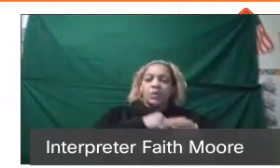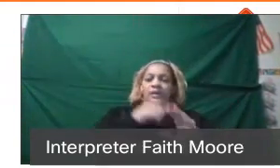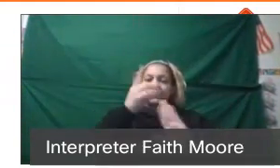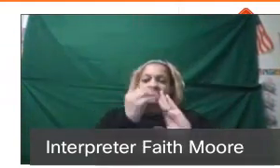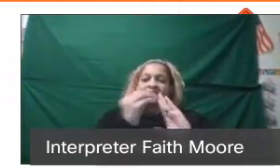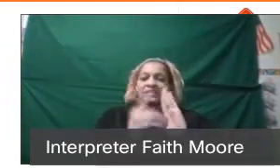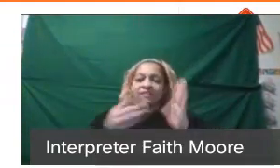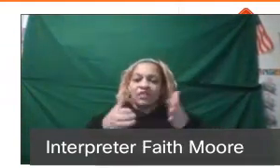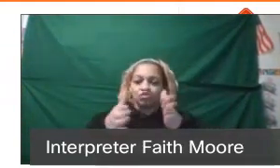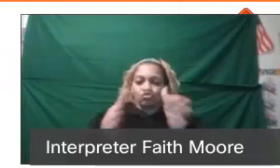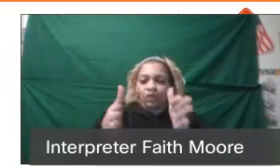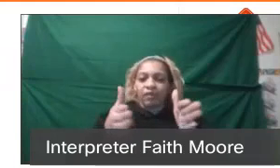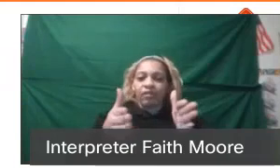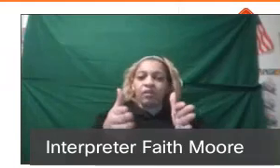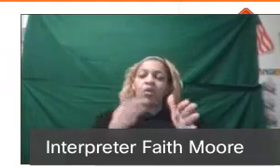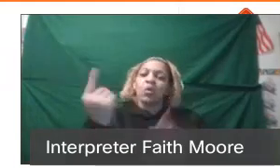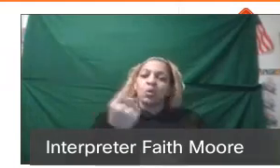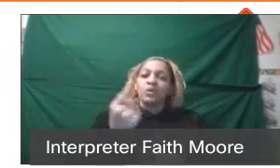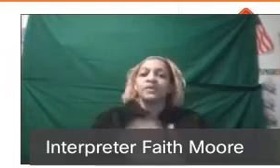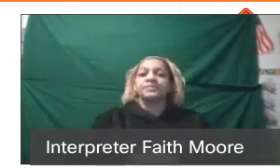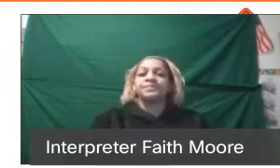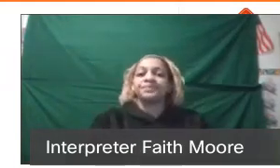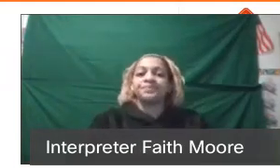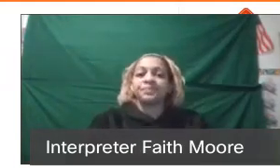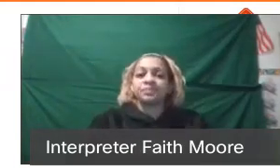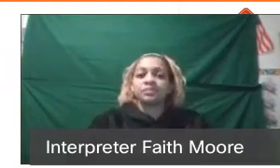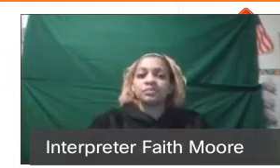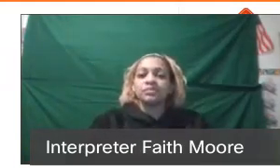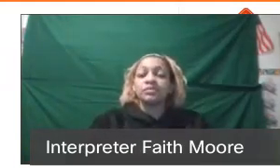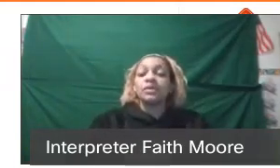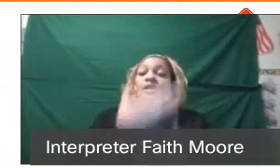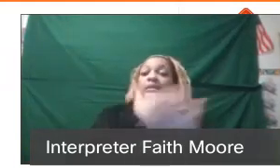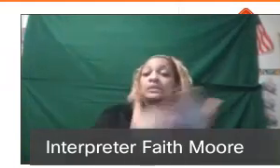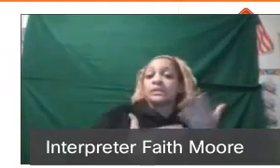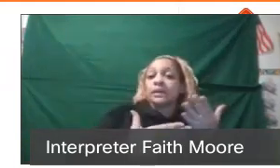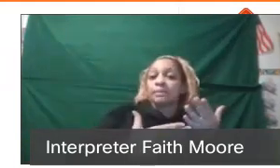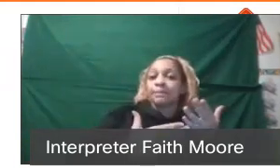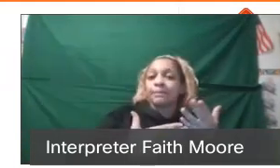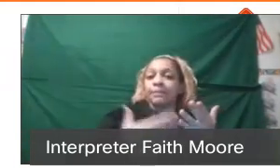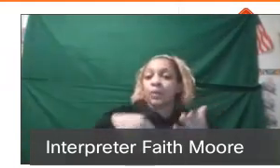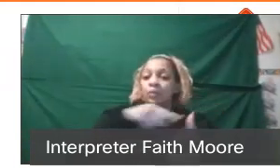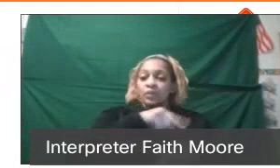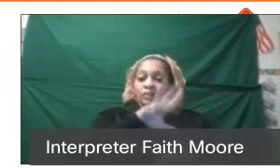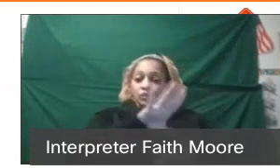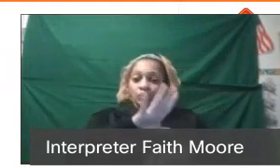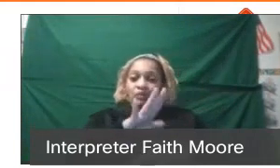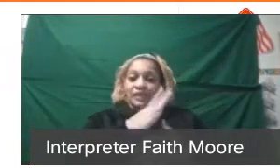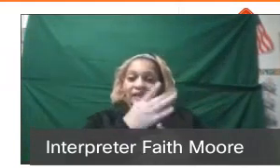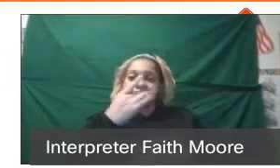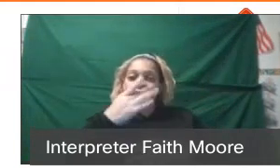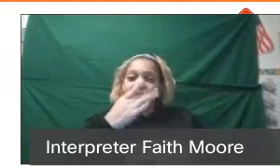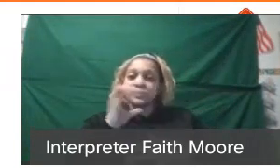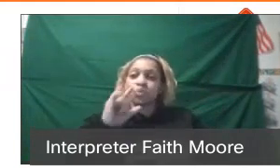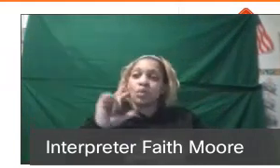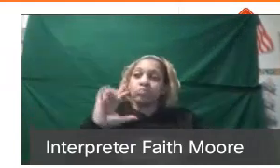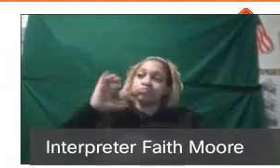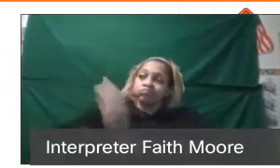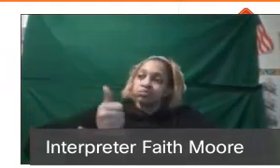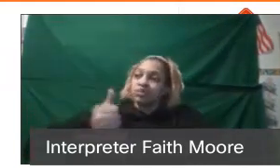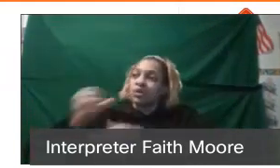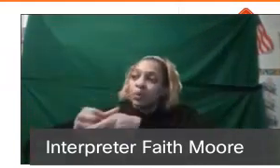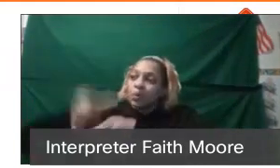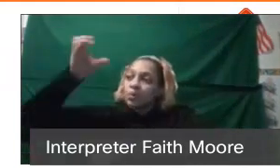Only some of some of these slides are mounted on. Some of them are mounted on for.